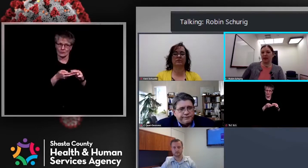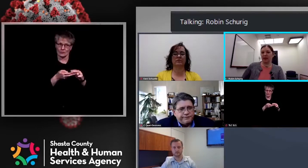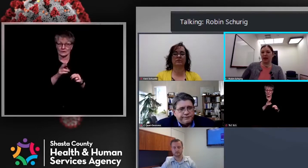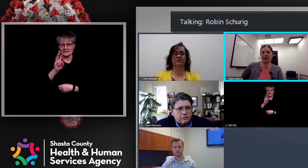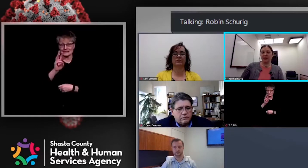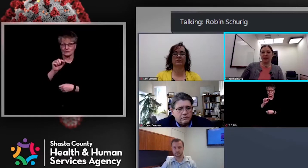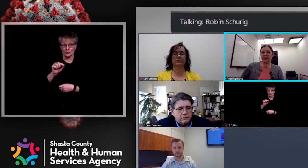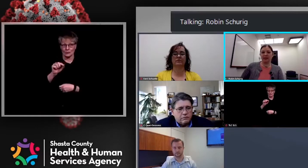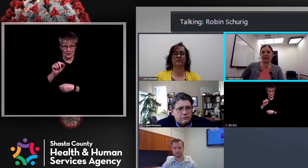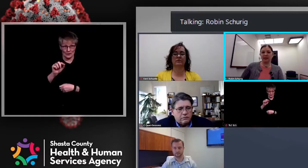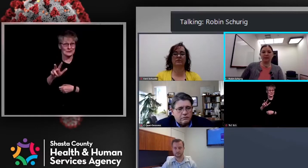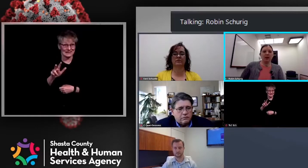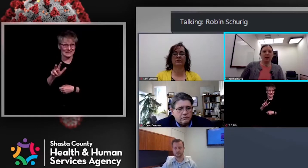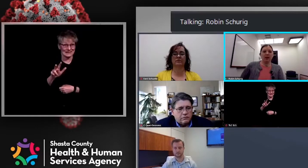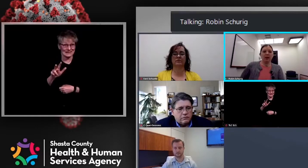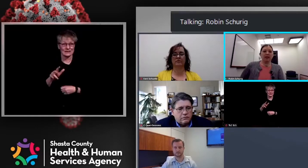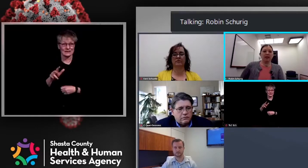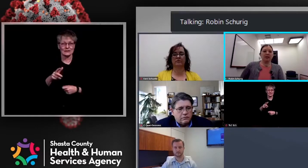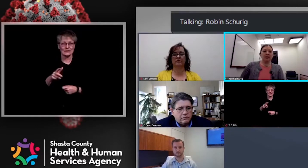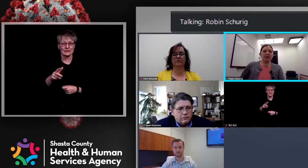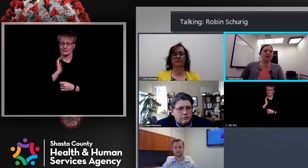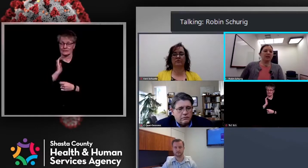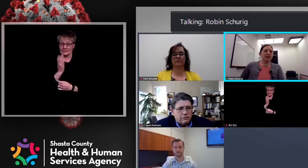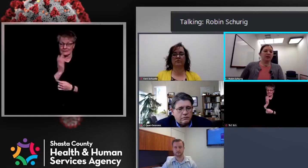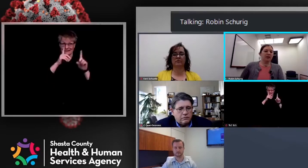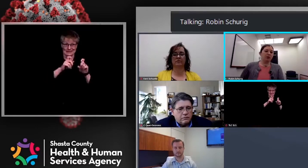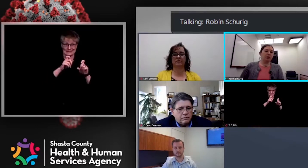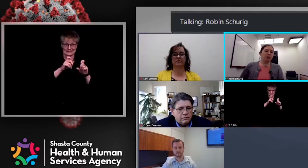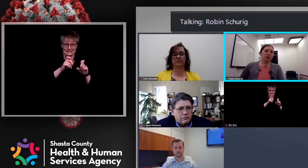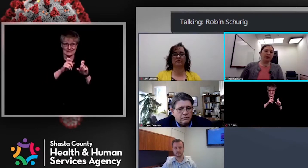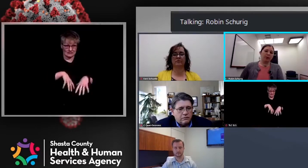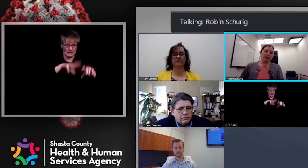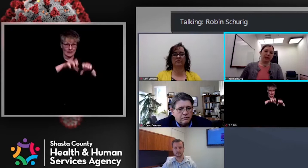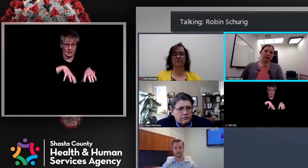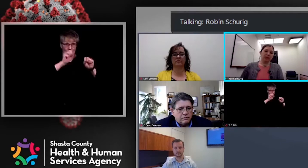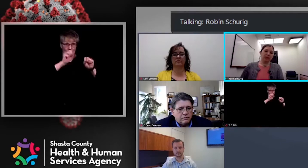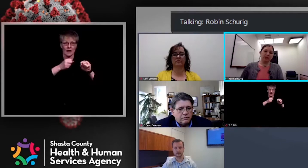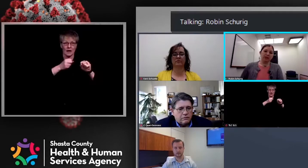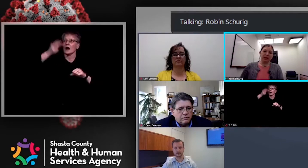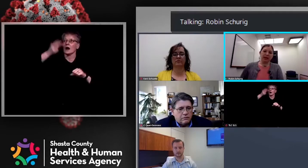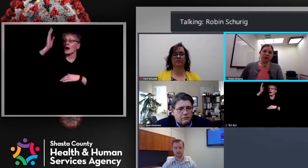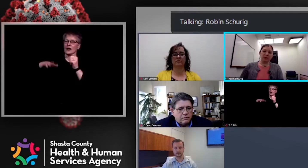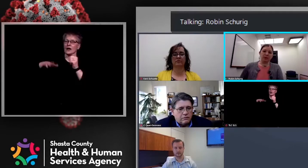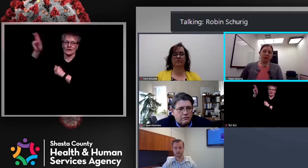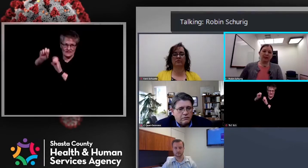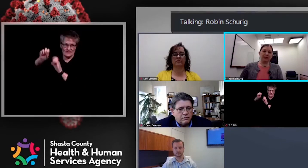volume is higher than the states. Our test positivity is at 2.4%, which is down from